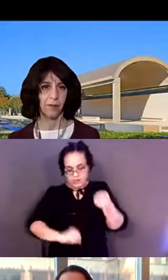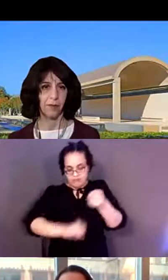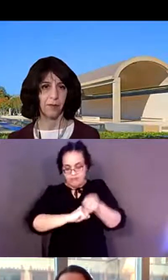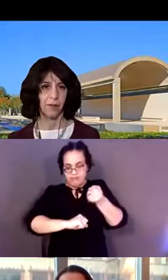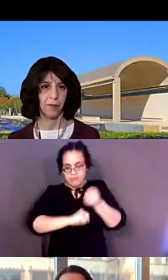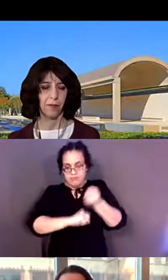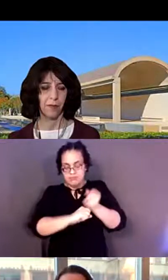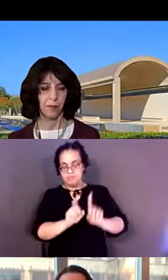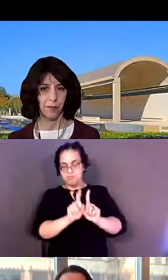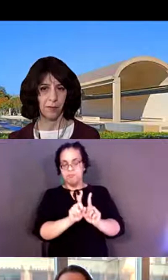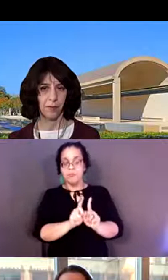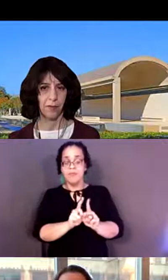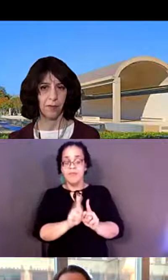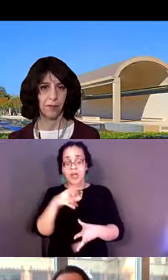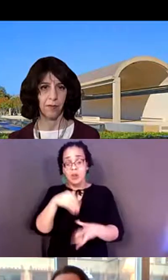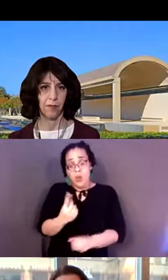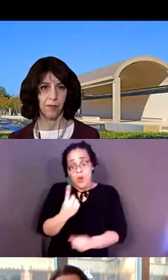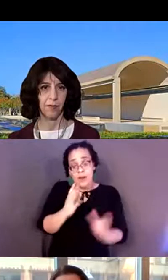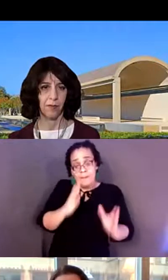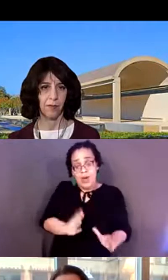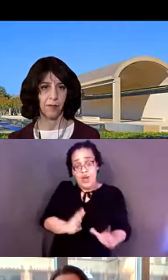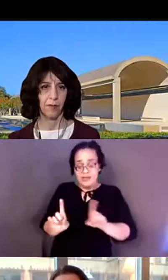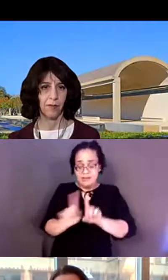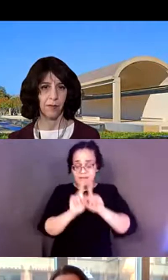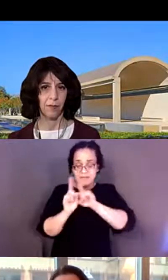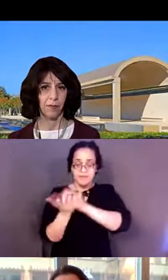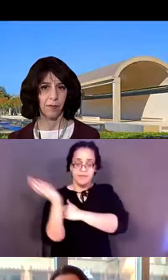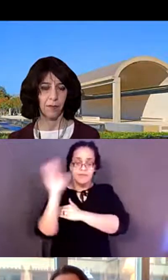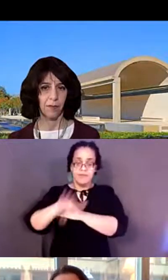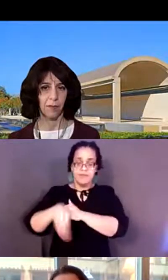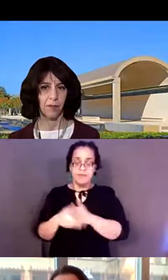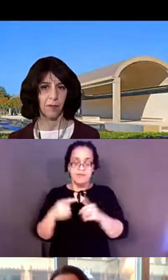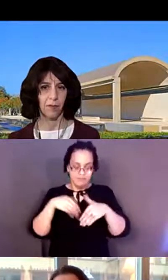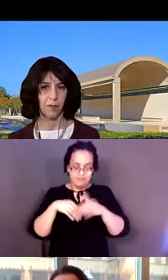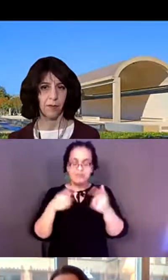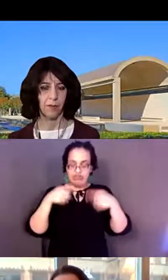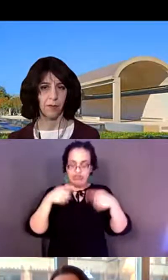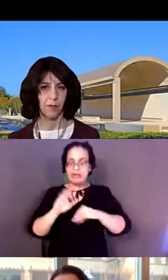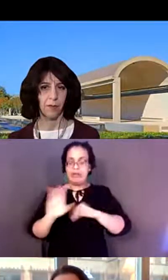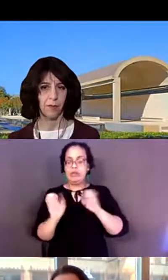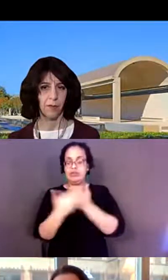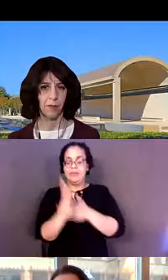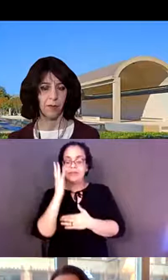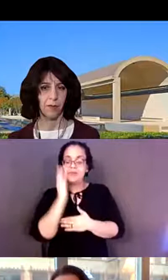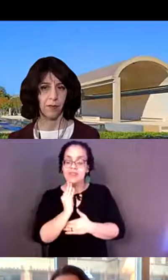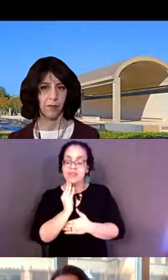includes one person that can be with them the entire time here in the emergency department.